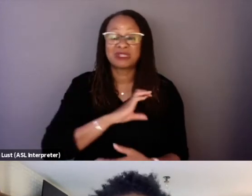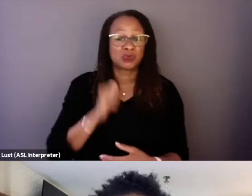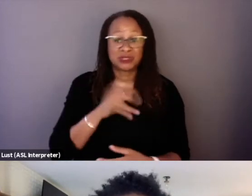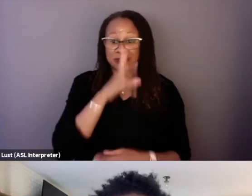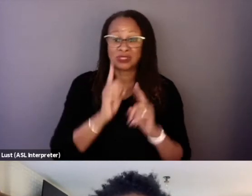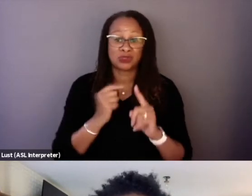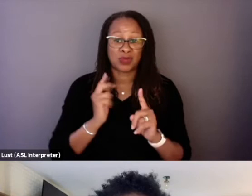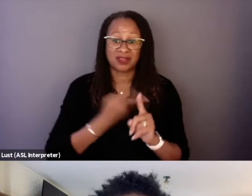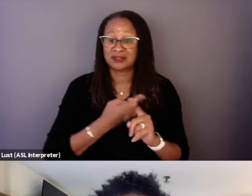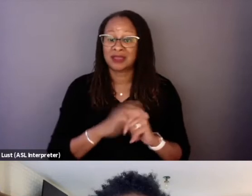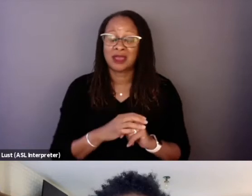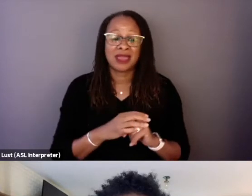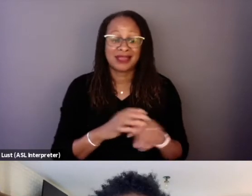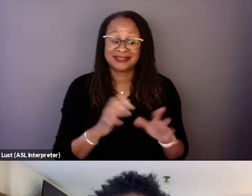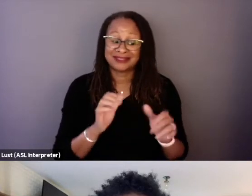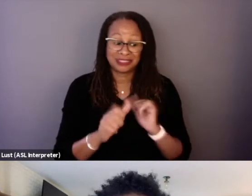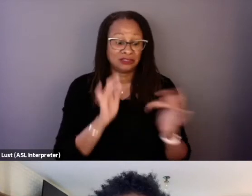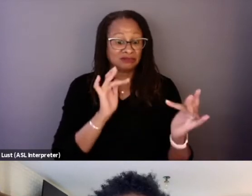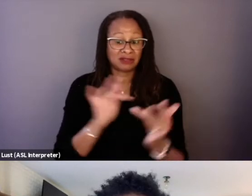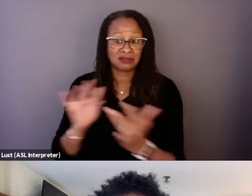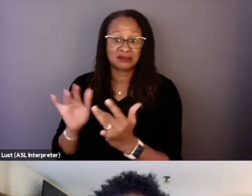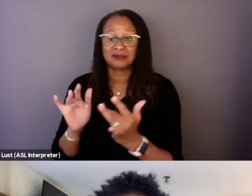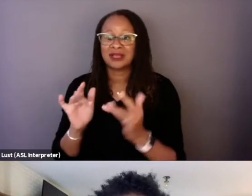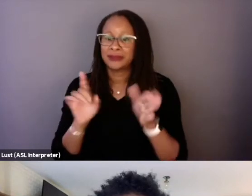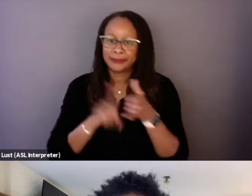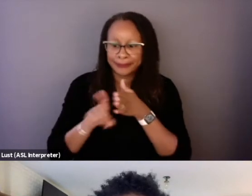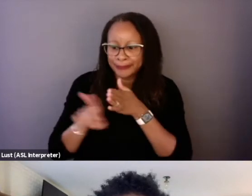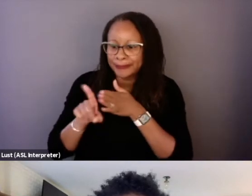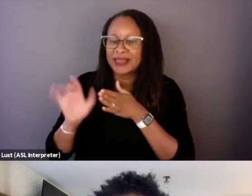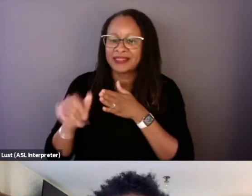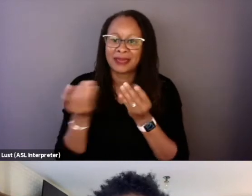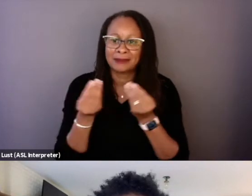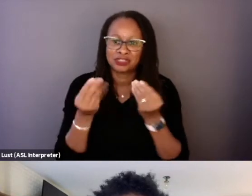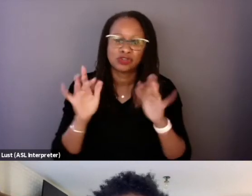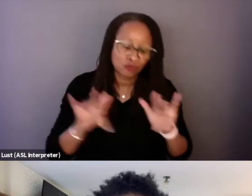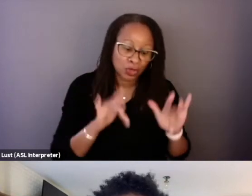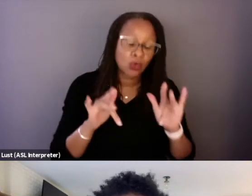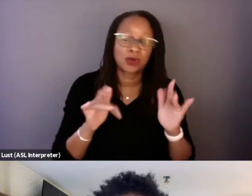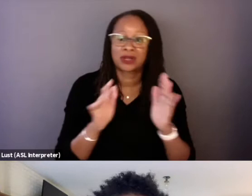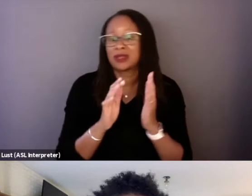still, like Yoruba said, excavating those materials that would help us to get that point of view